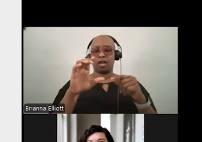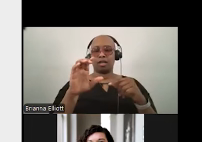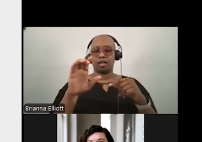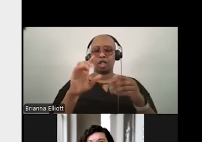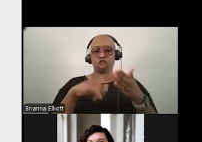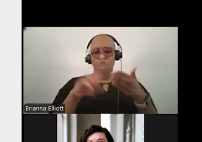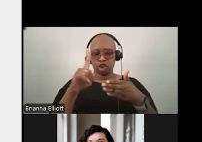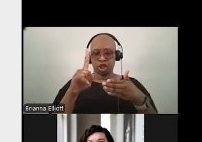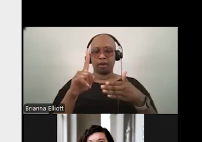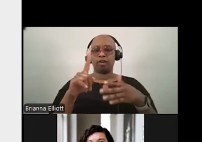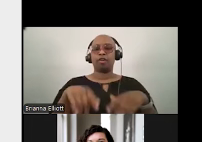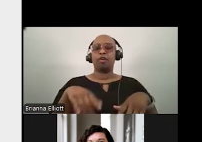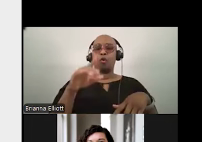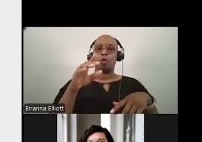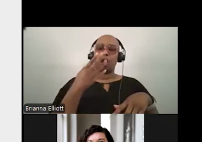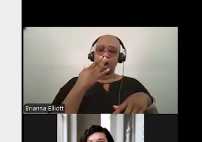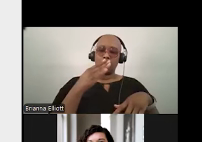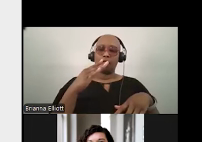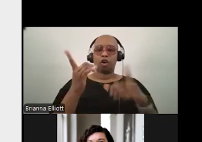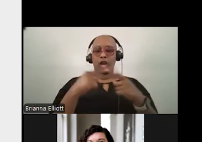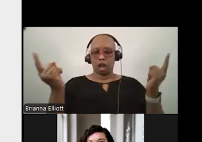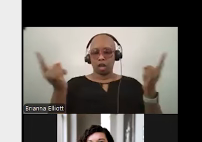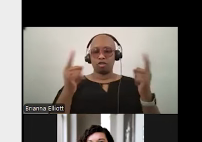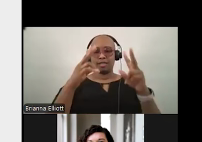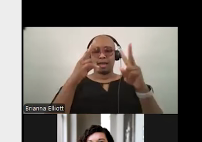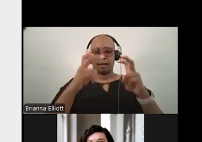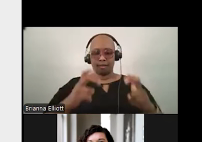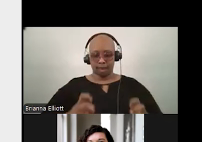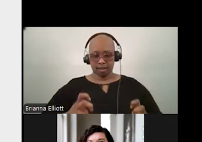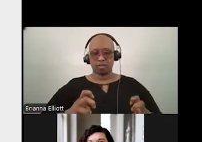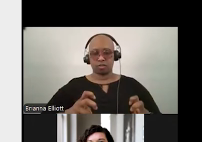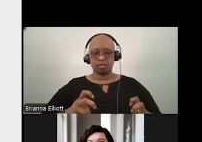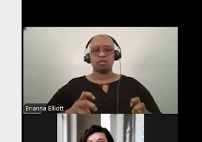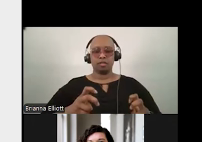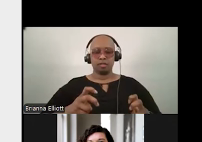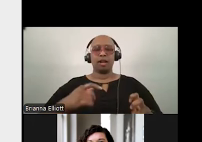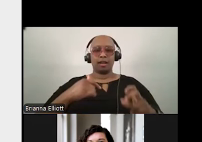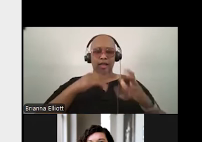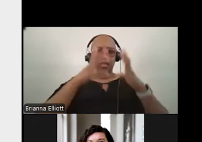the contrast in particular colors. And a lot of document accessibility checkers will also help